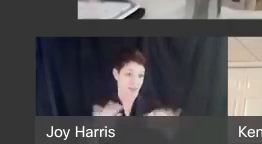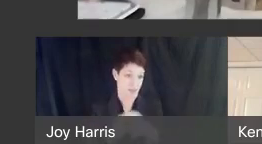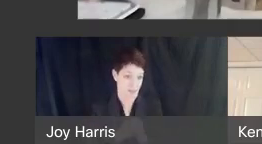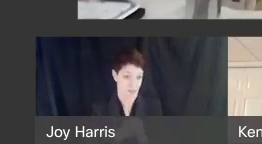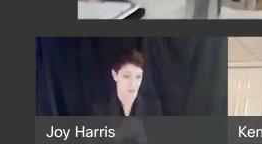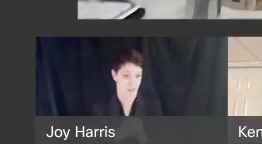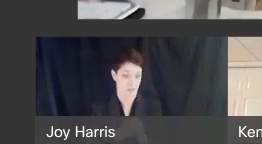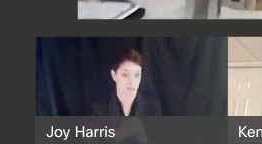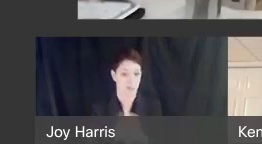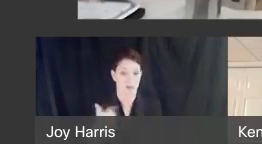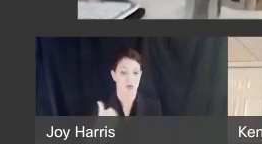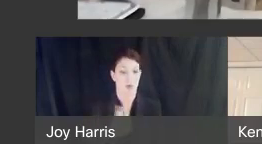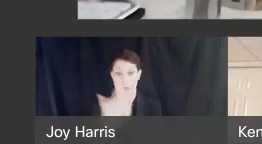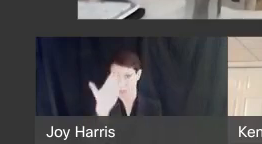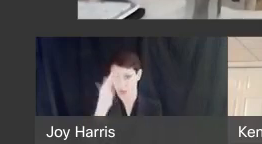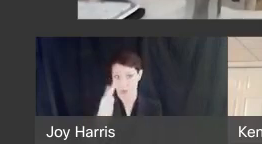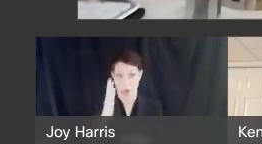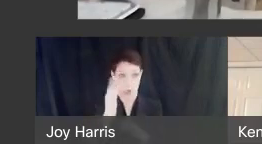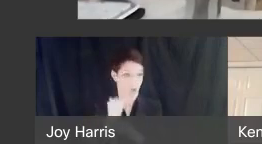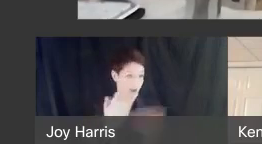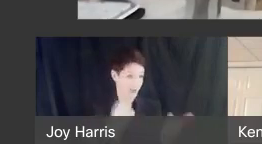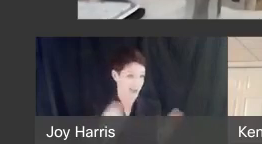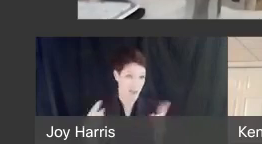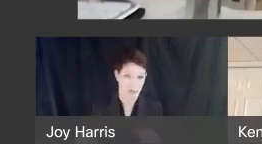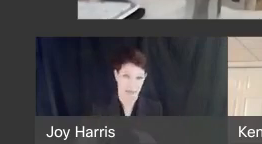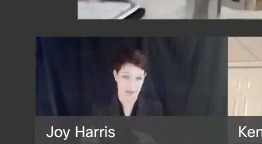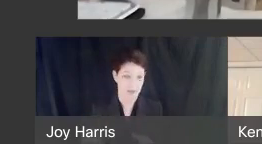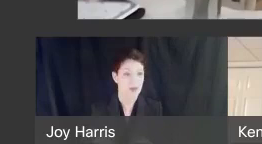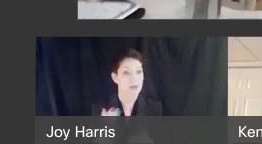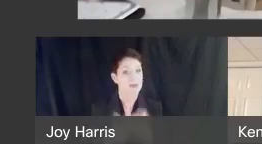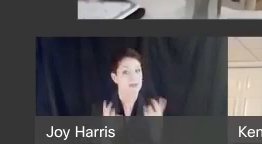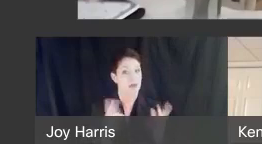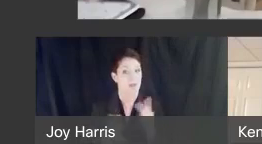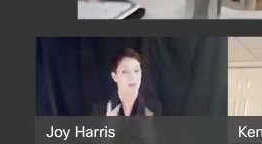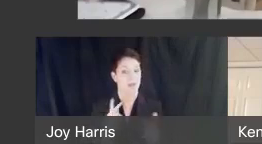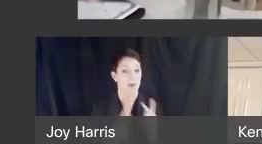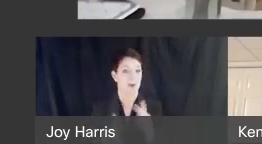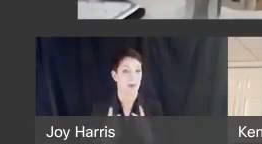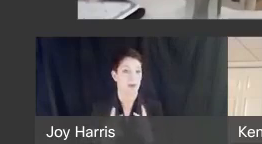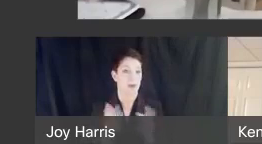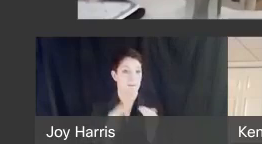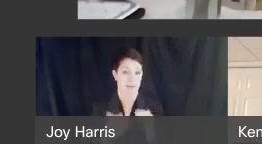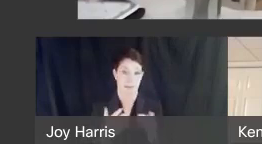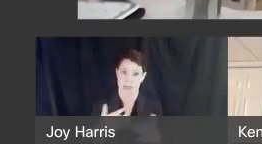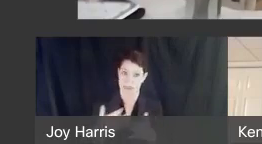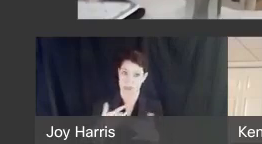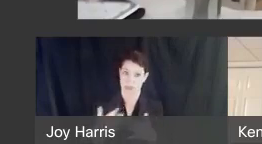exactly why that's happening. Some individuals may be understandably concerned about identifying in